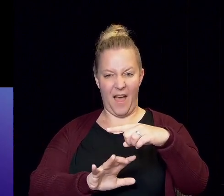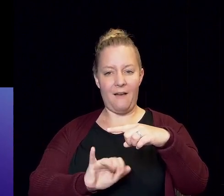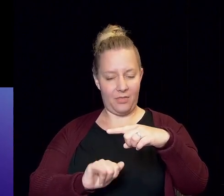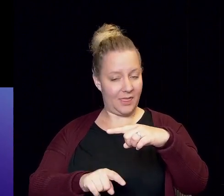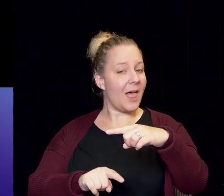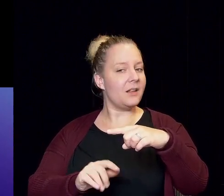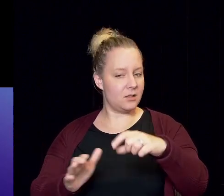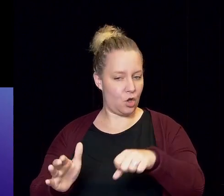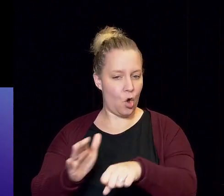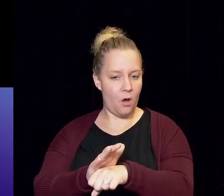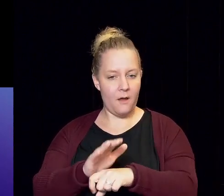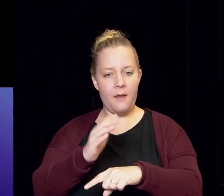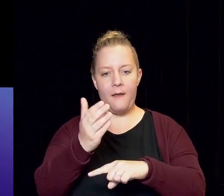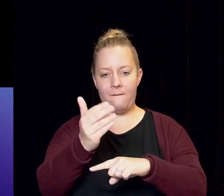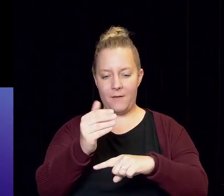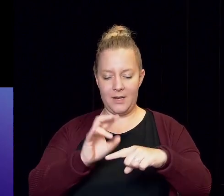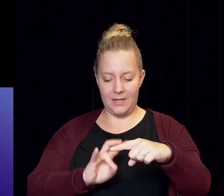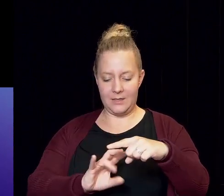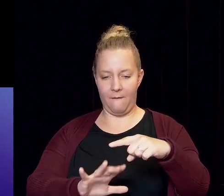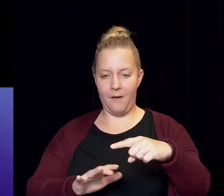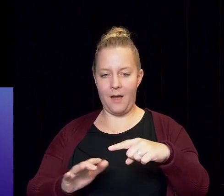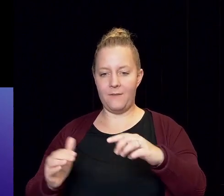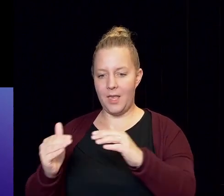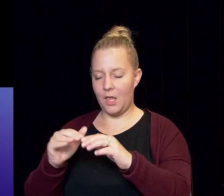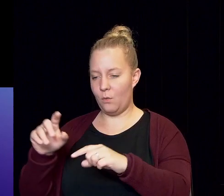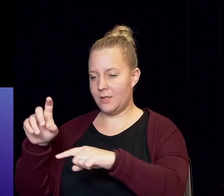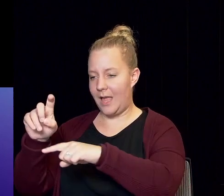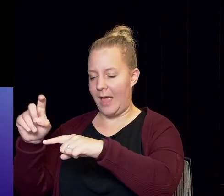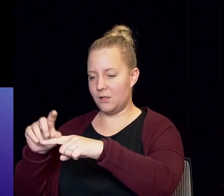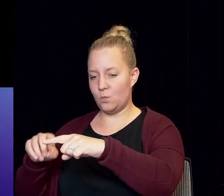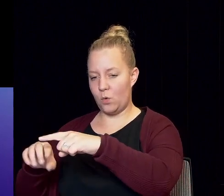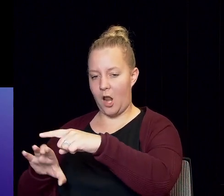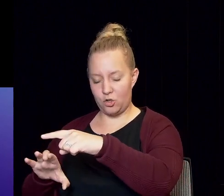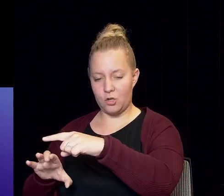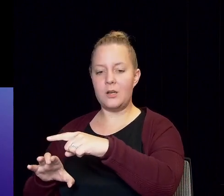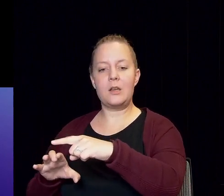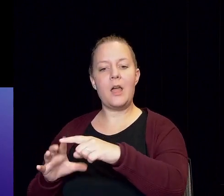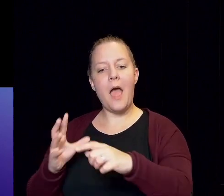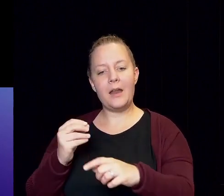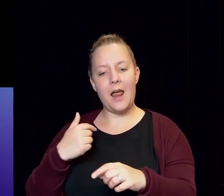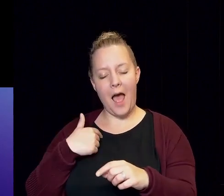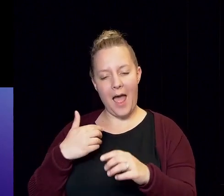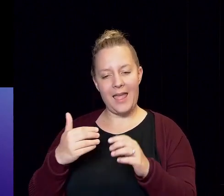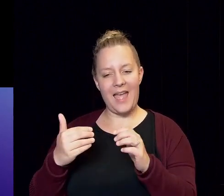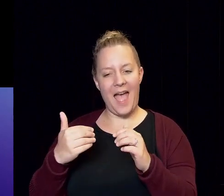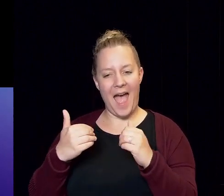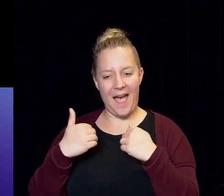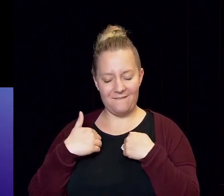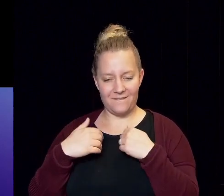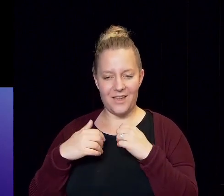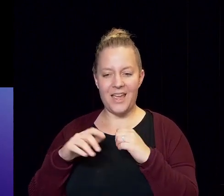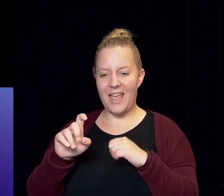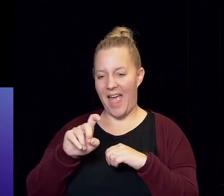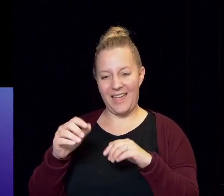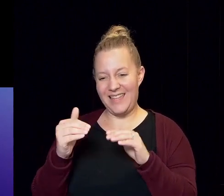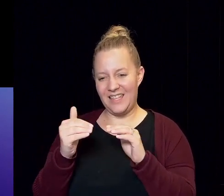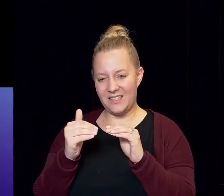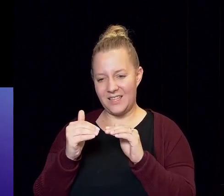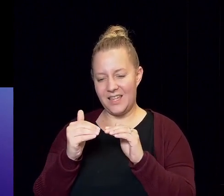So, 15 over 75 equals x over 100. And I end up with getting x = 20. And then